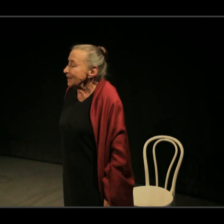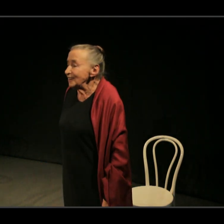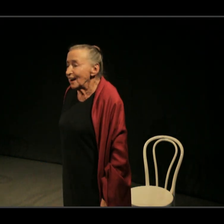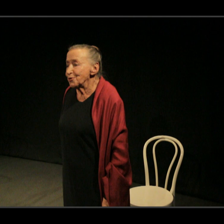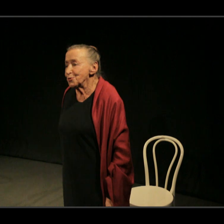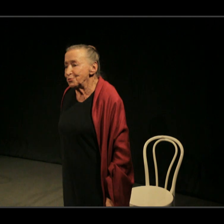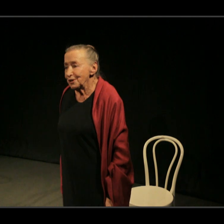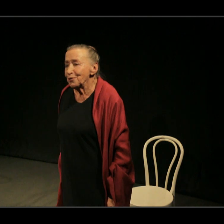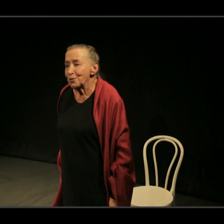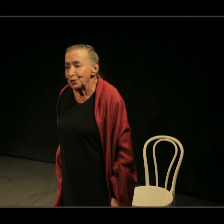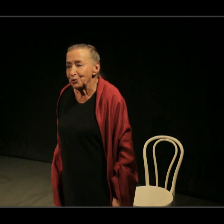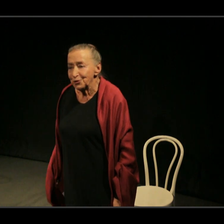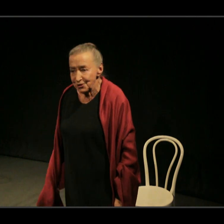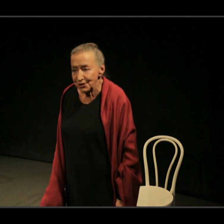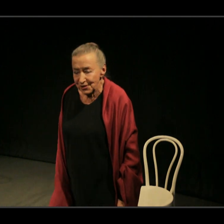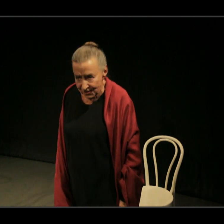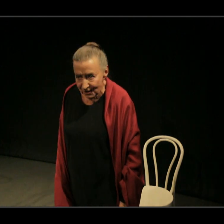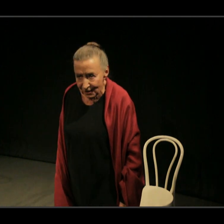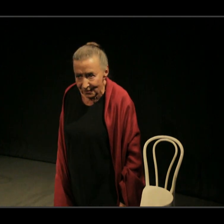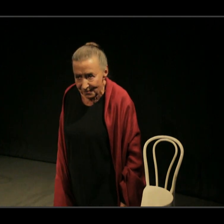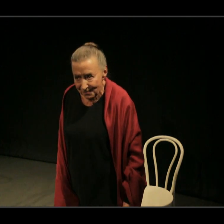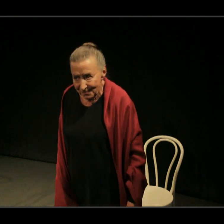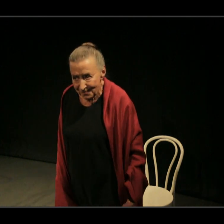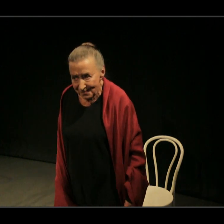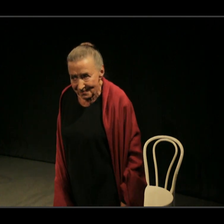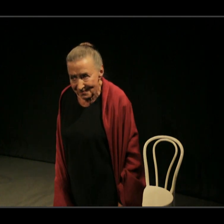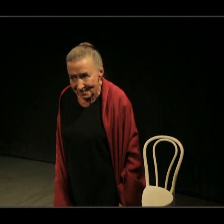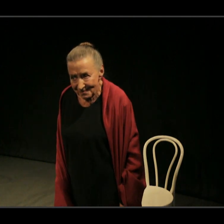They stood in such a way for some time mutely.